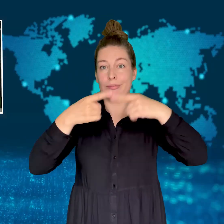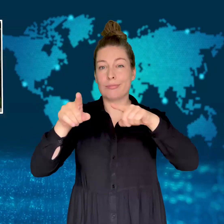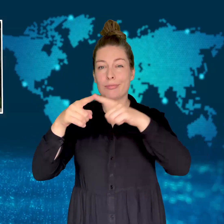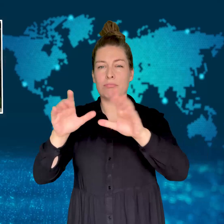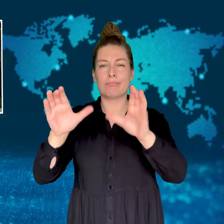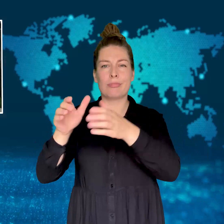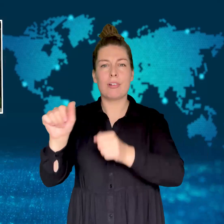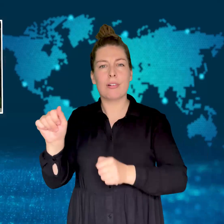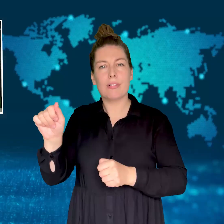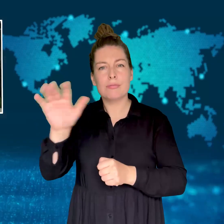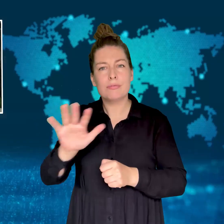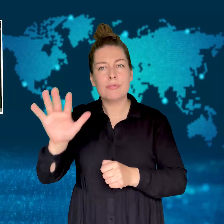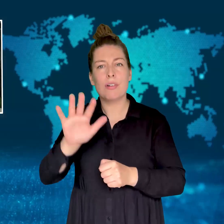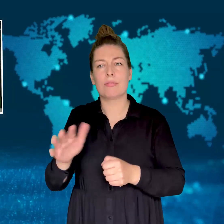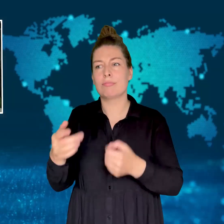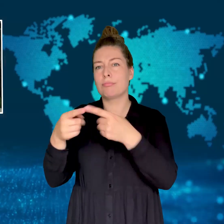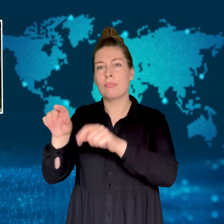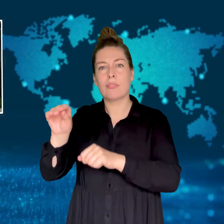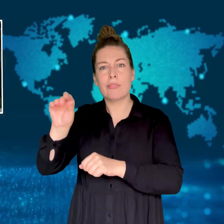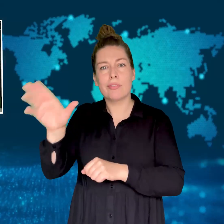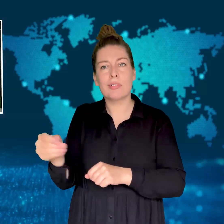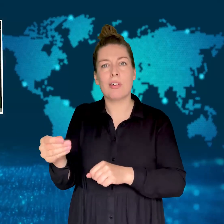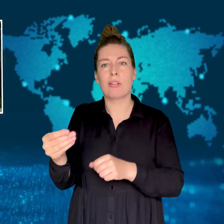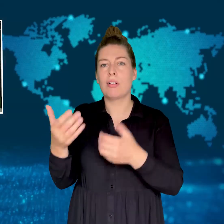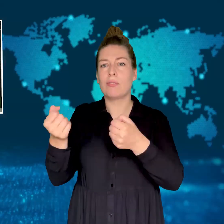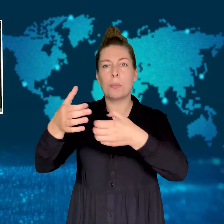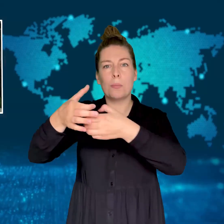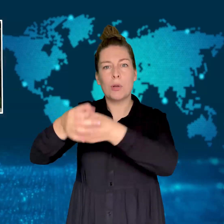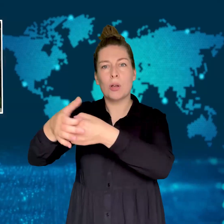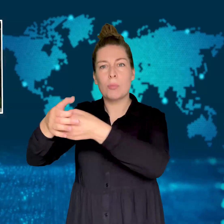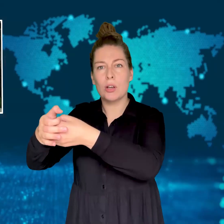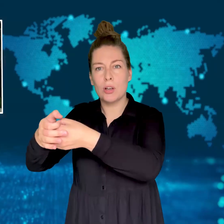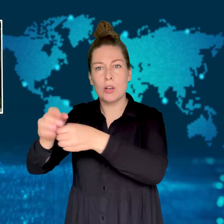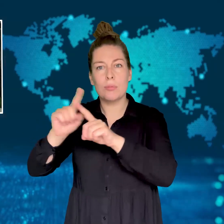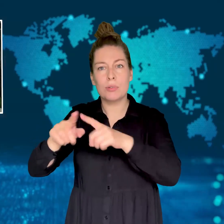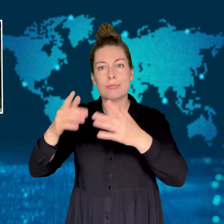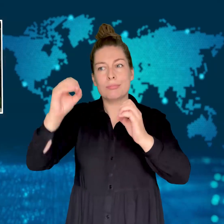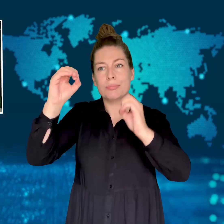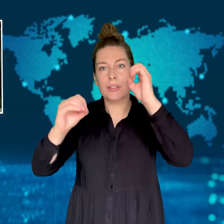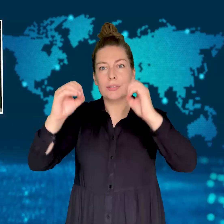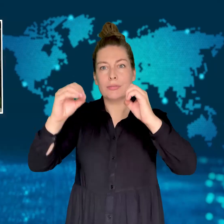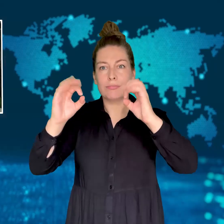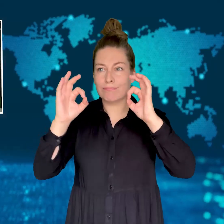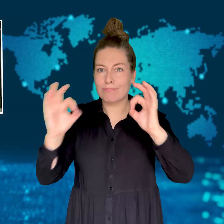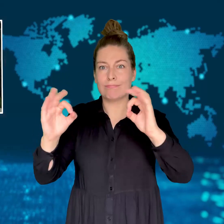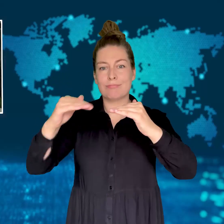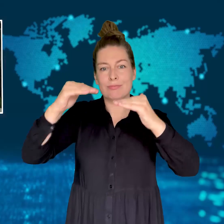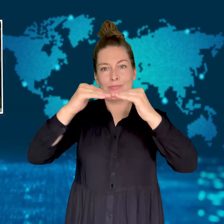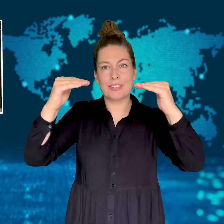The attorneys in the case are referring to he Supreme Court's decision that